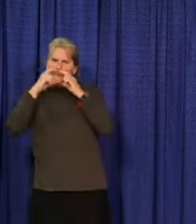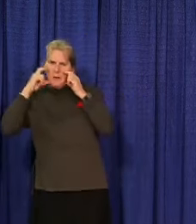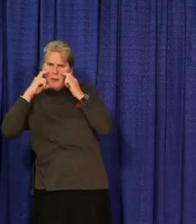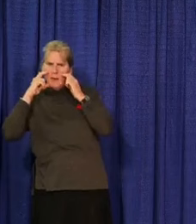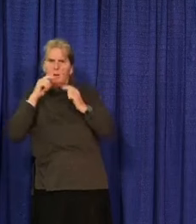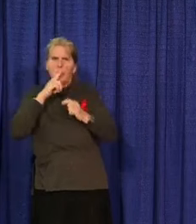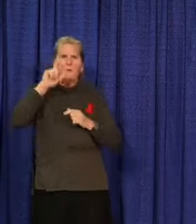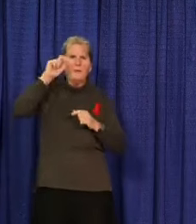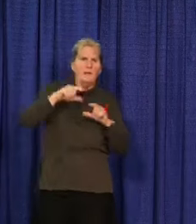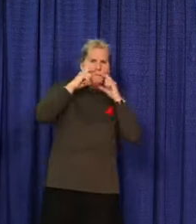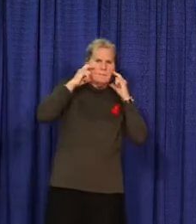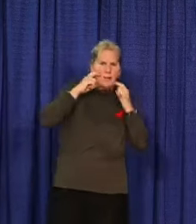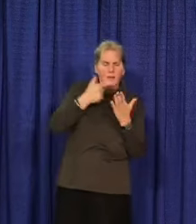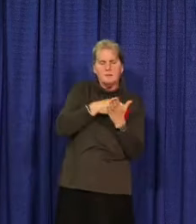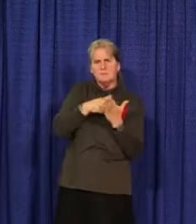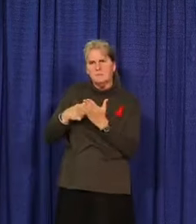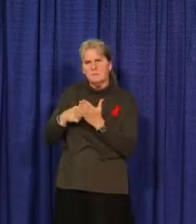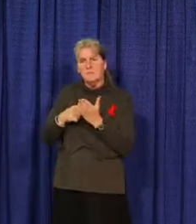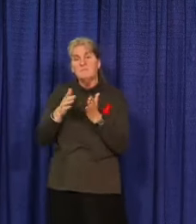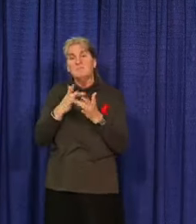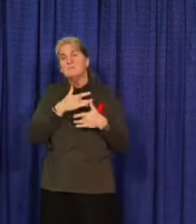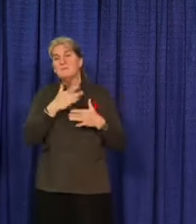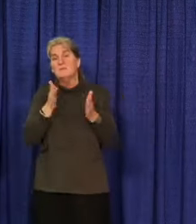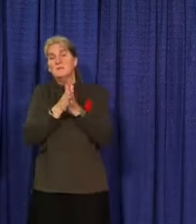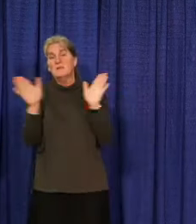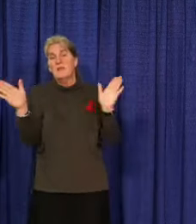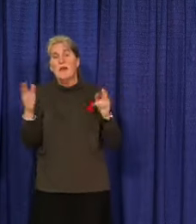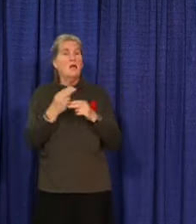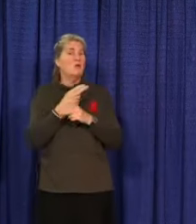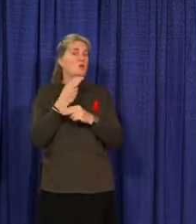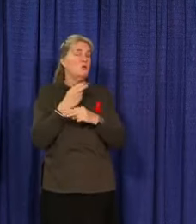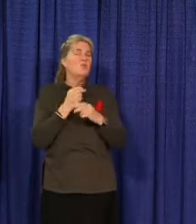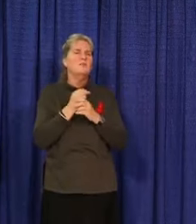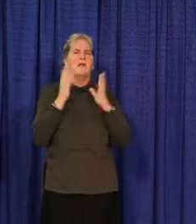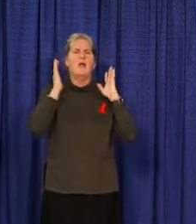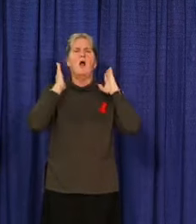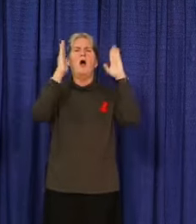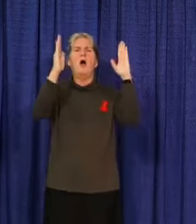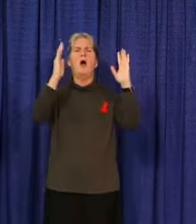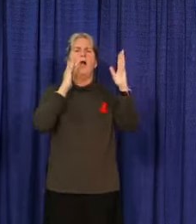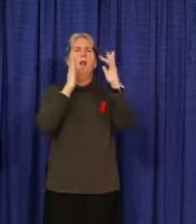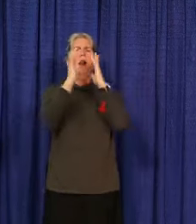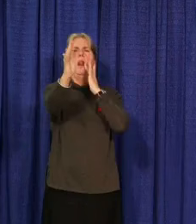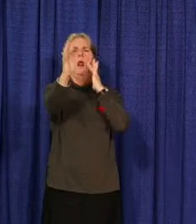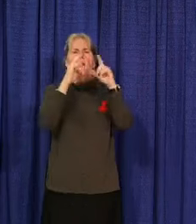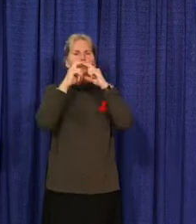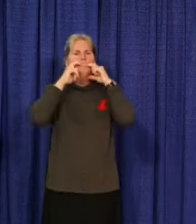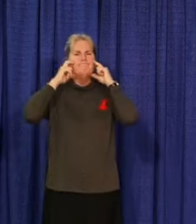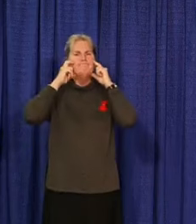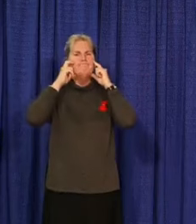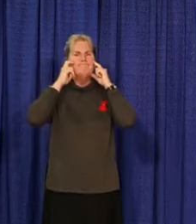masks will be required. The general approach though will be towards usage in the corridors and and movement